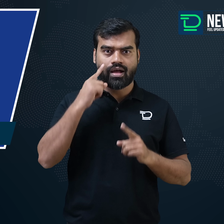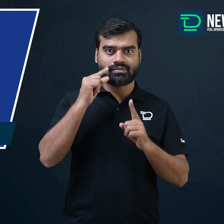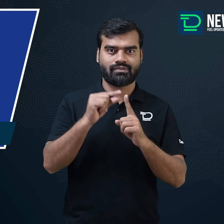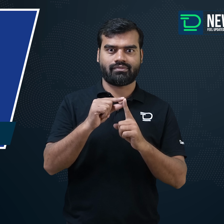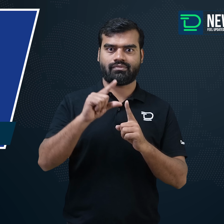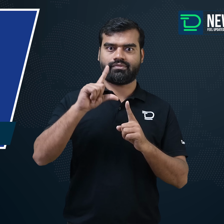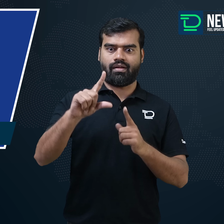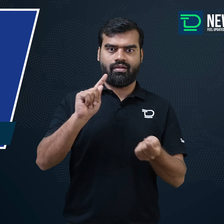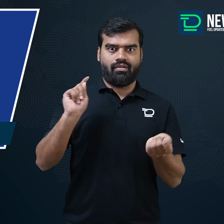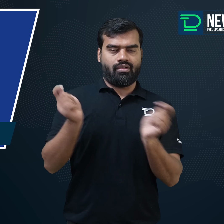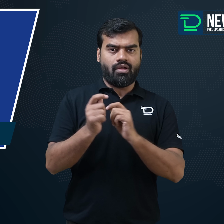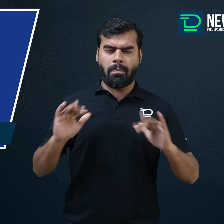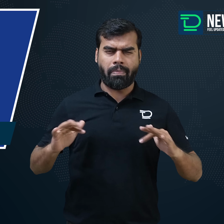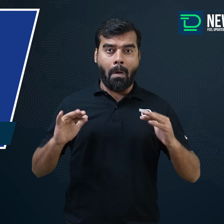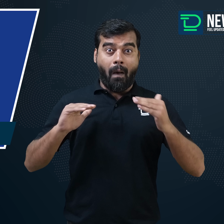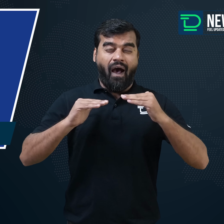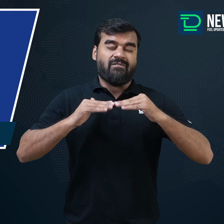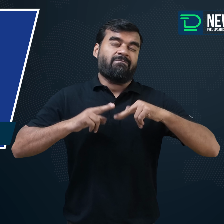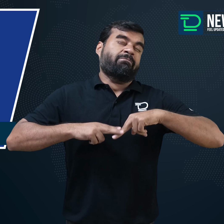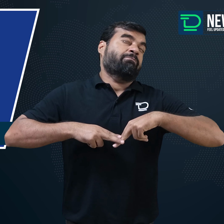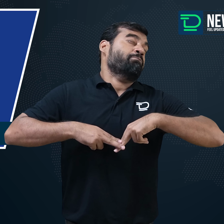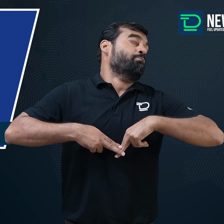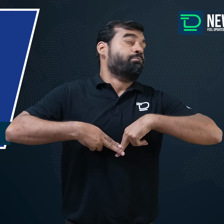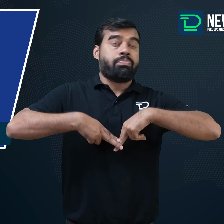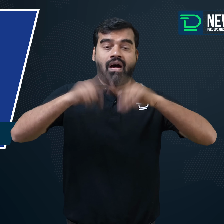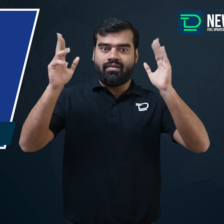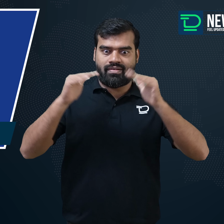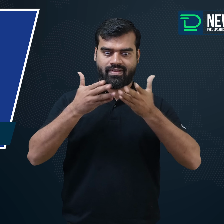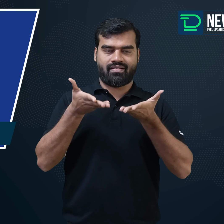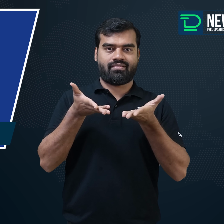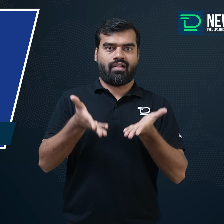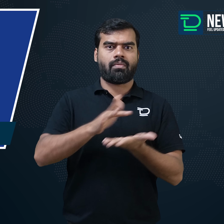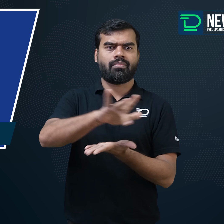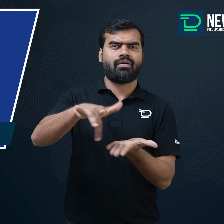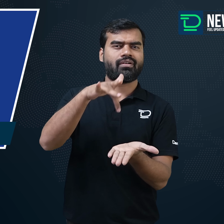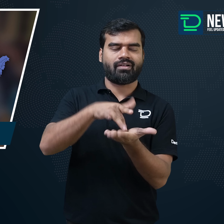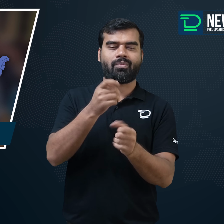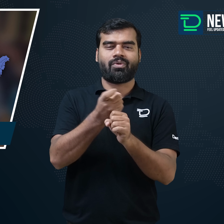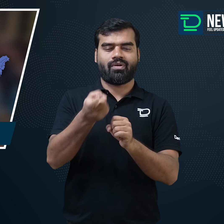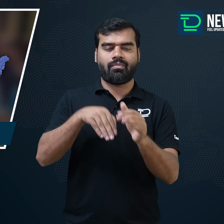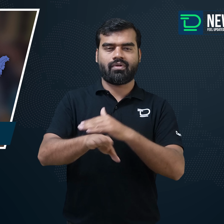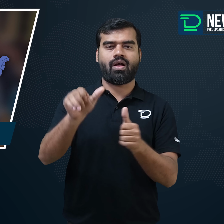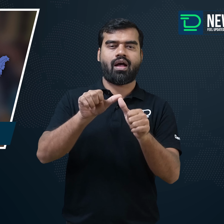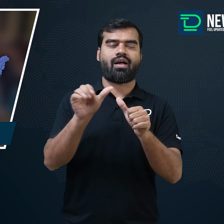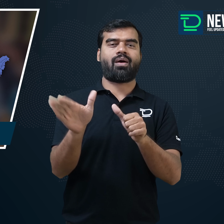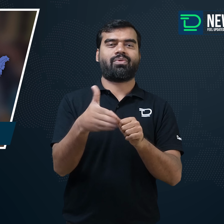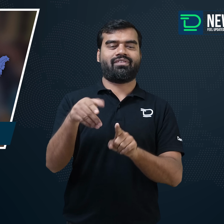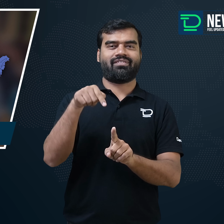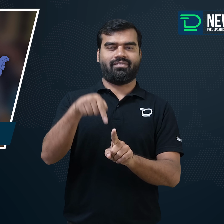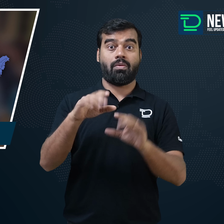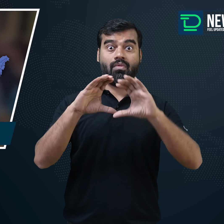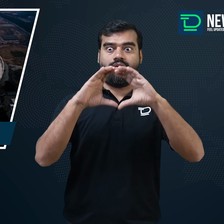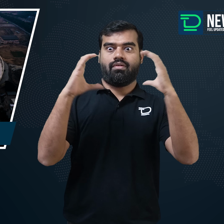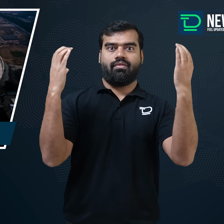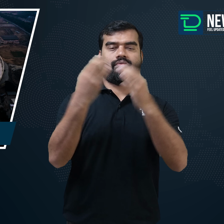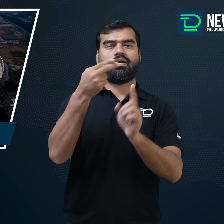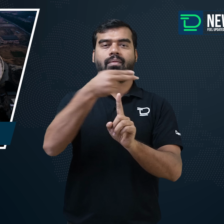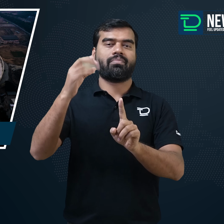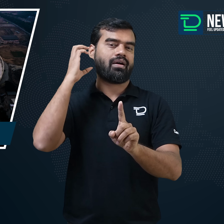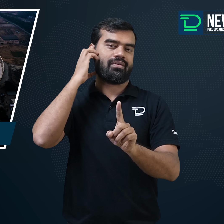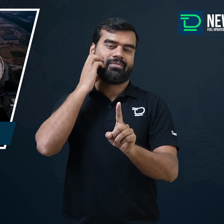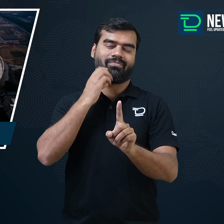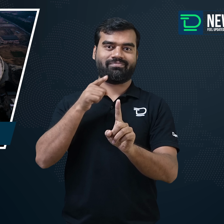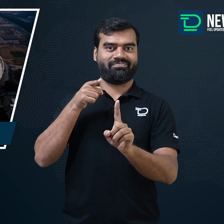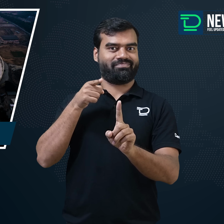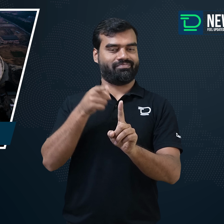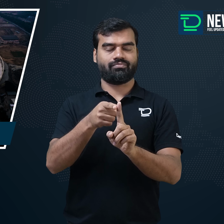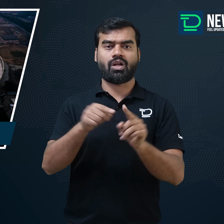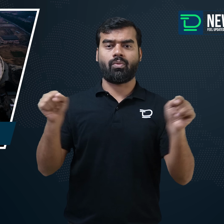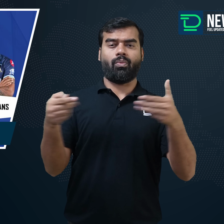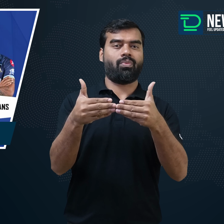The IPL final was held yesterday at the Narendra Modi Stadium in Ahmedabad, Gujarat.